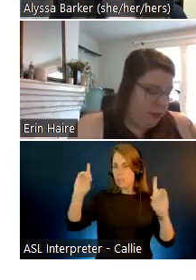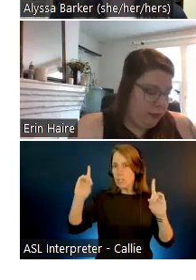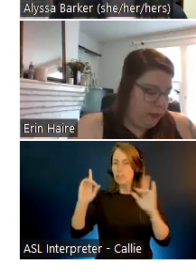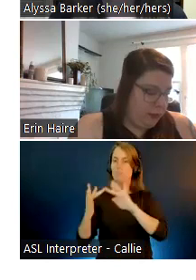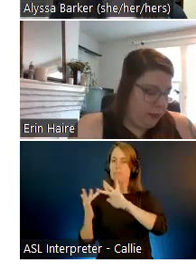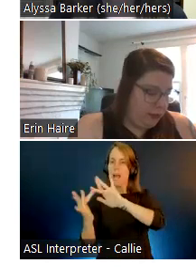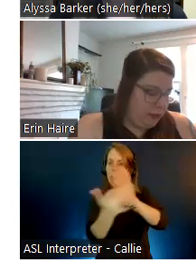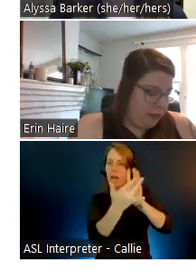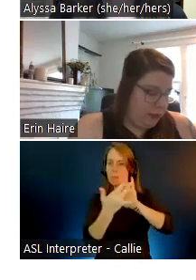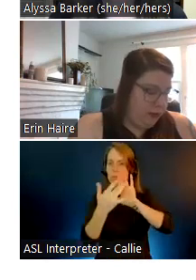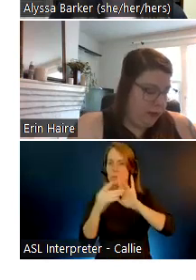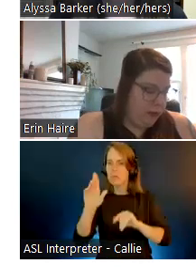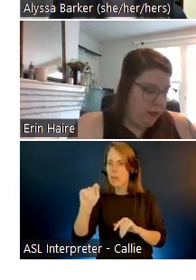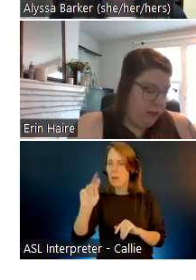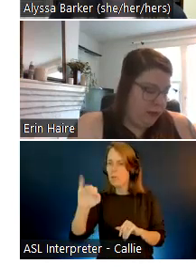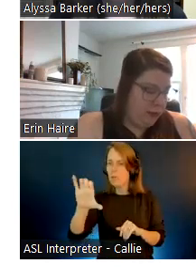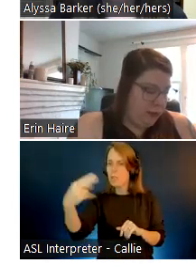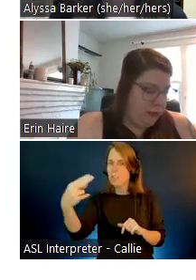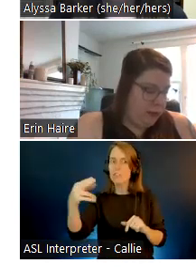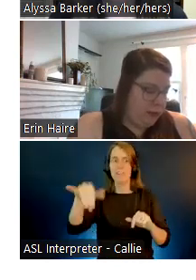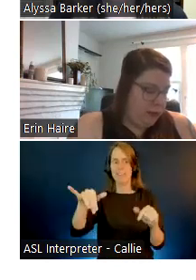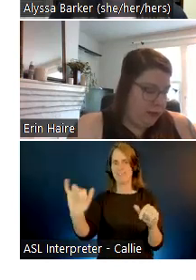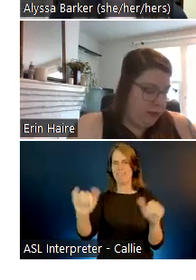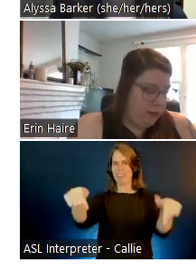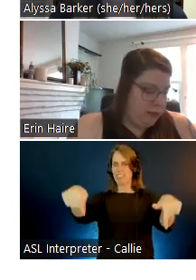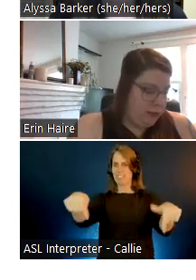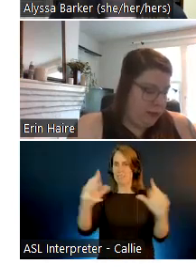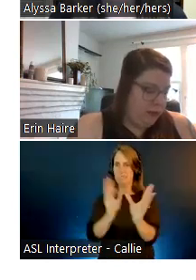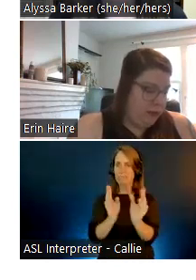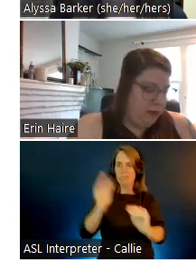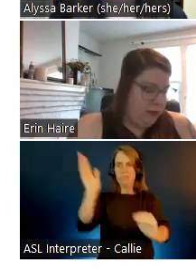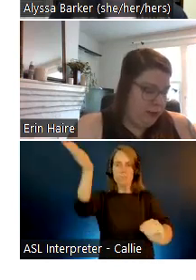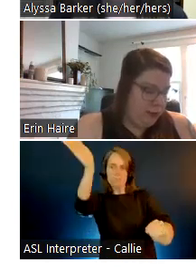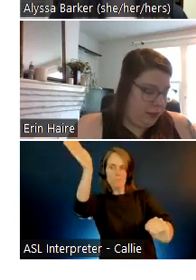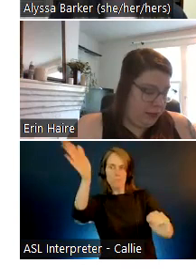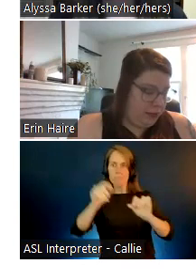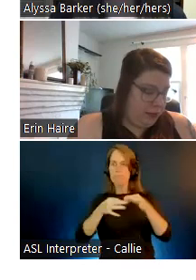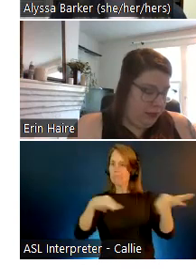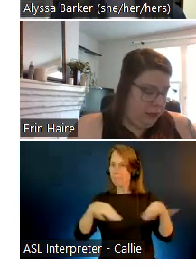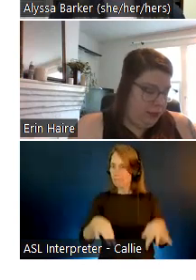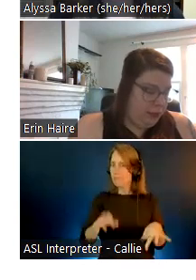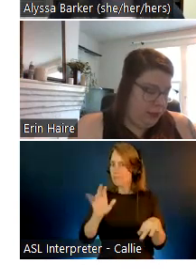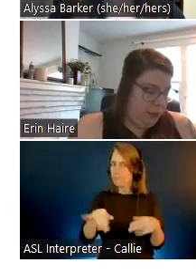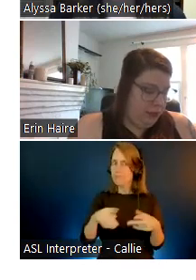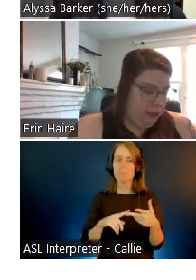monitoring investigations that's really when we look into how people with disabilities are being